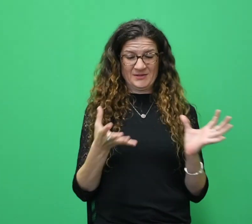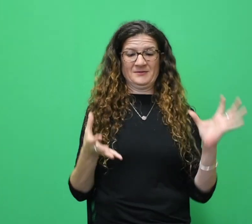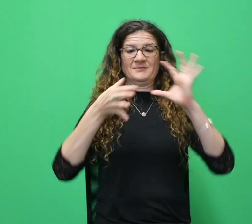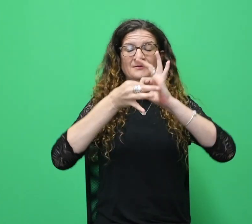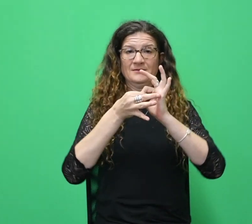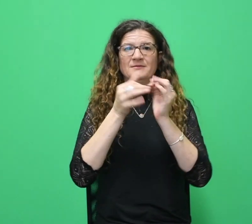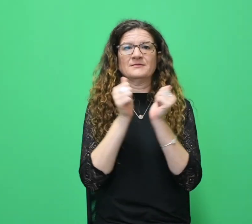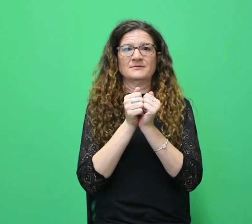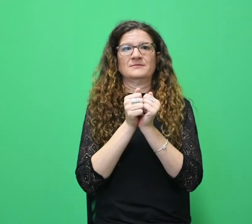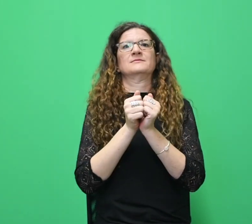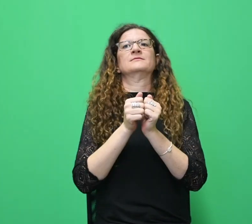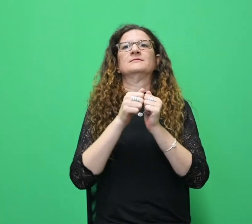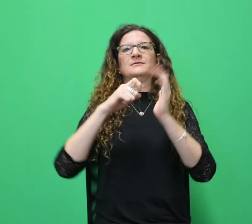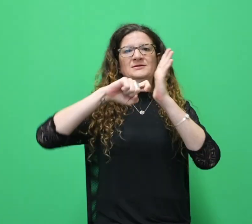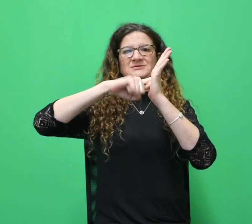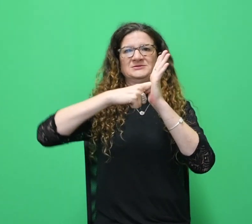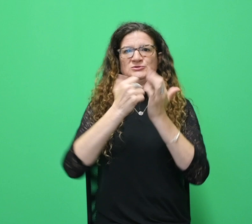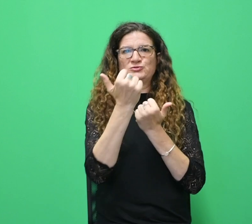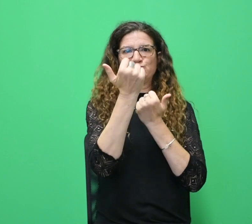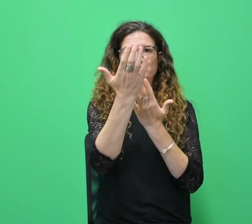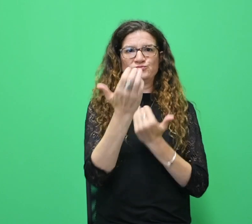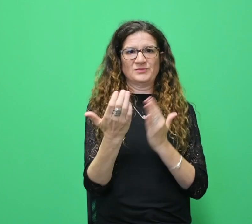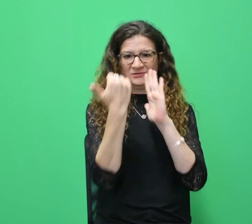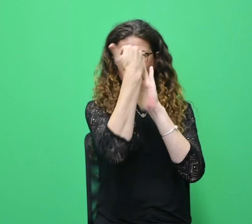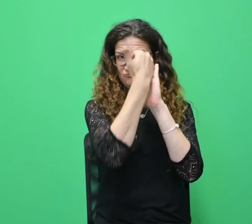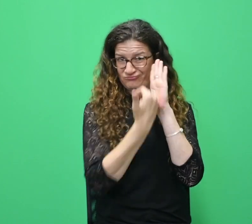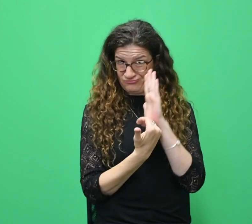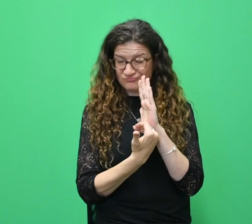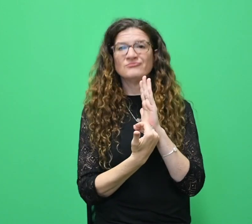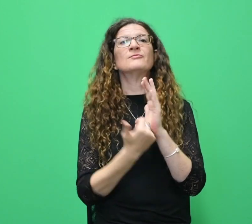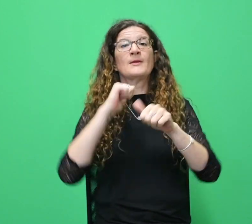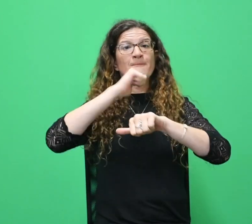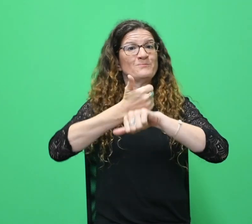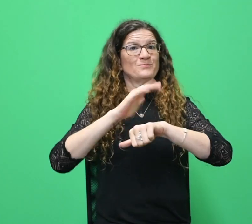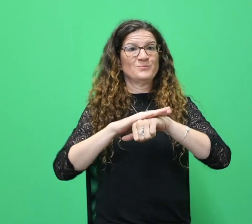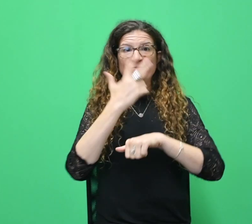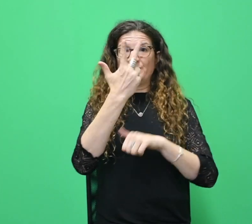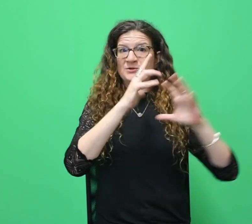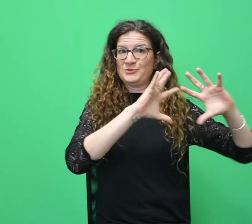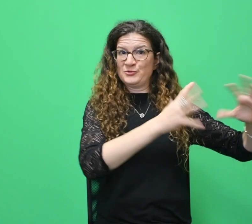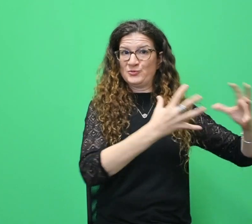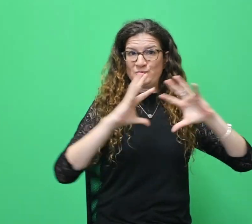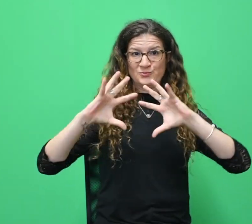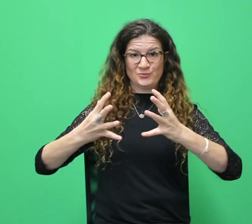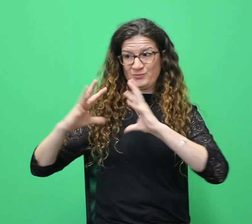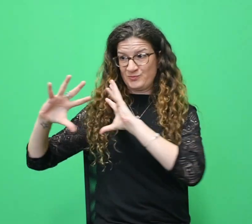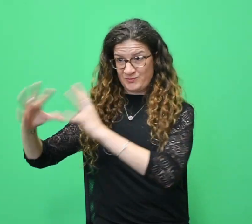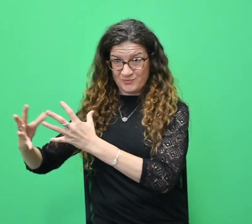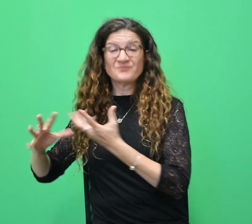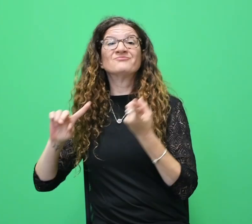These grand themes are linked to key recommendations listed based on three groups.